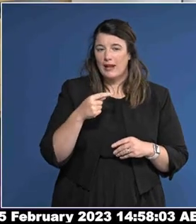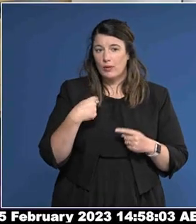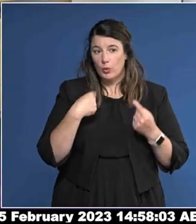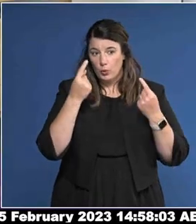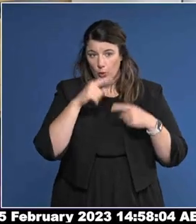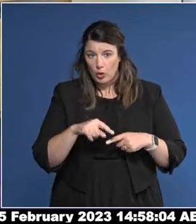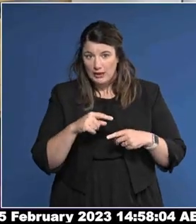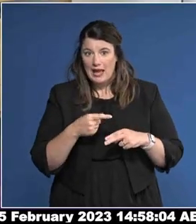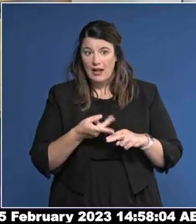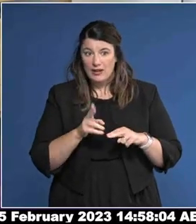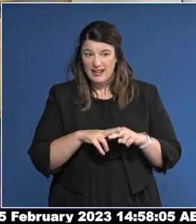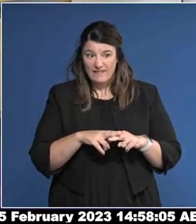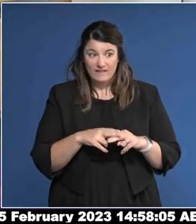extent and causes?